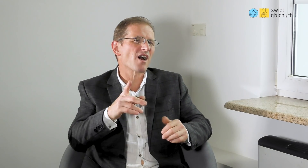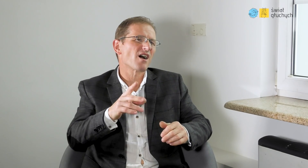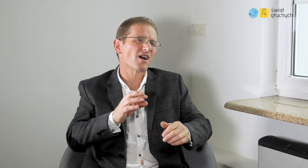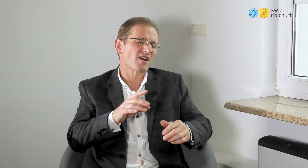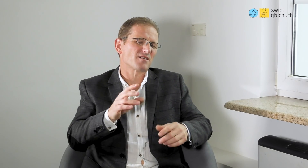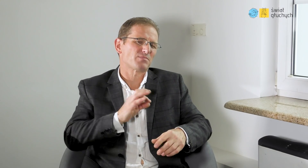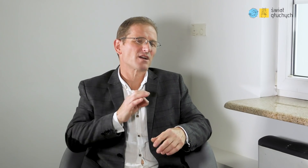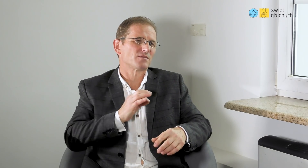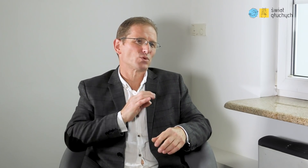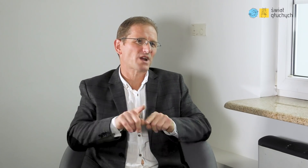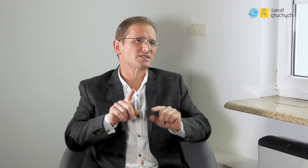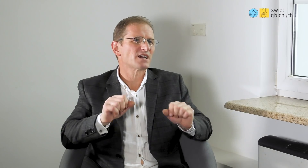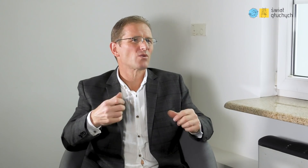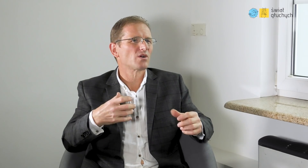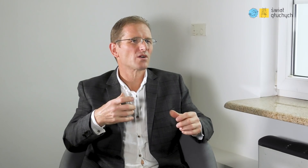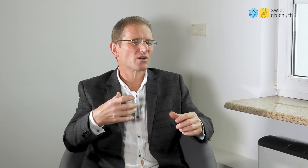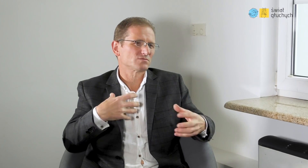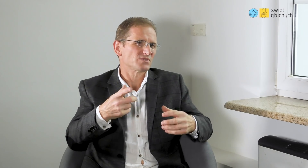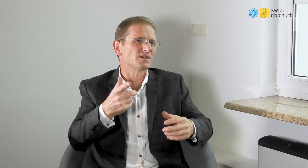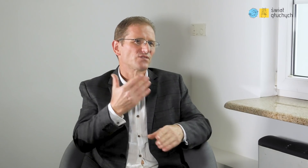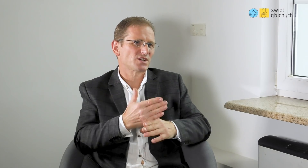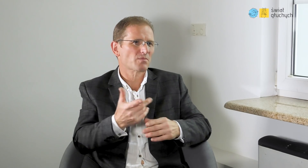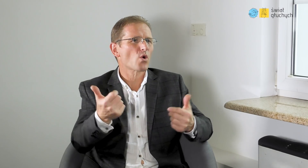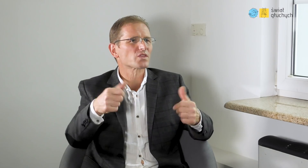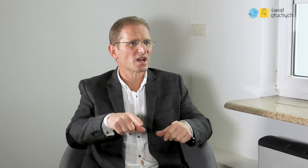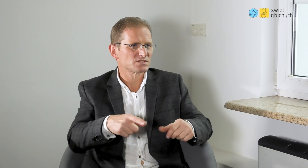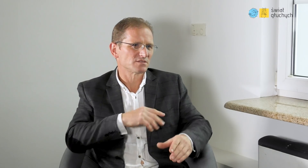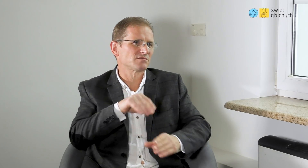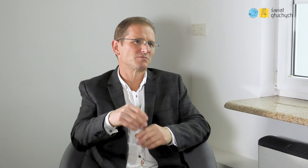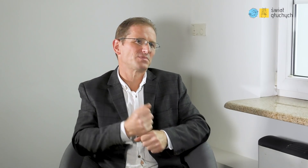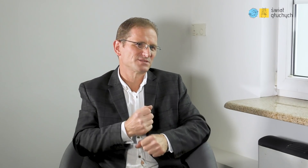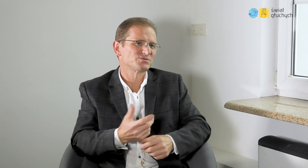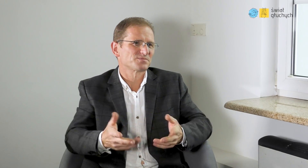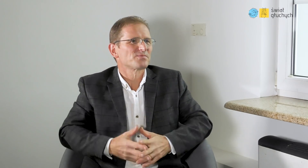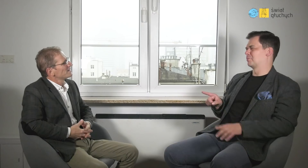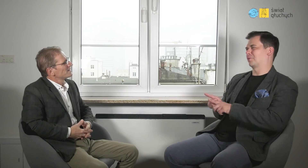Later, my brother established a business related to foundry, and that's where I work.